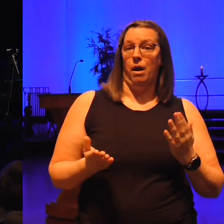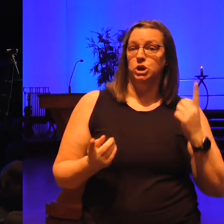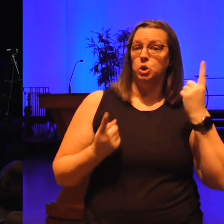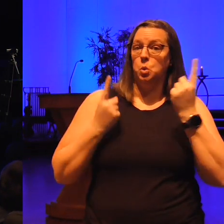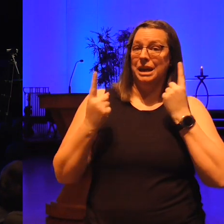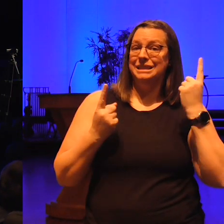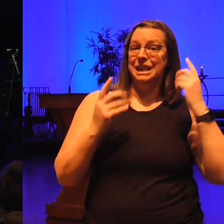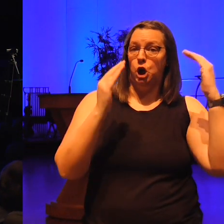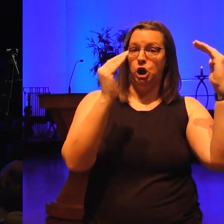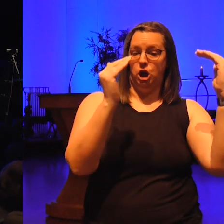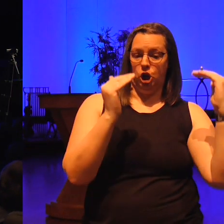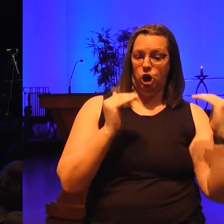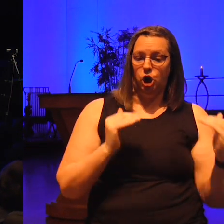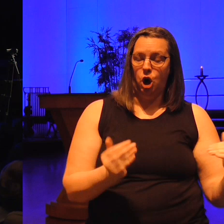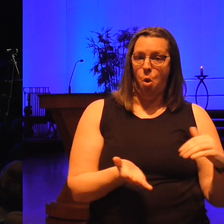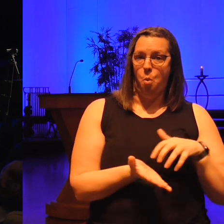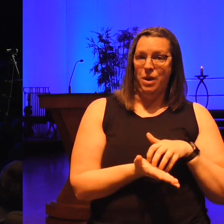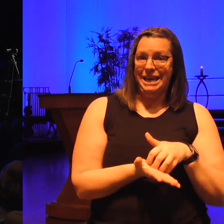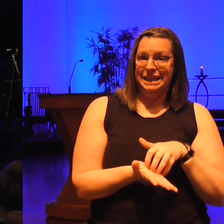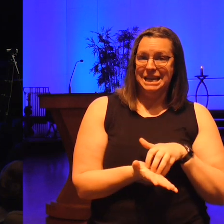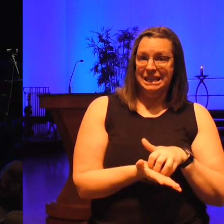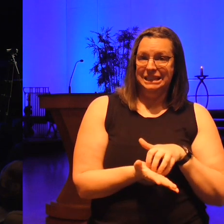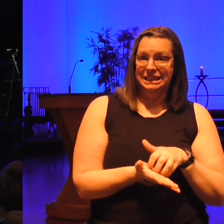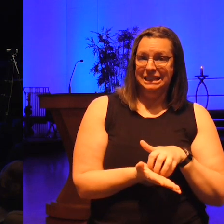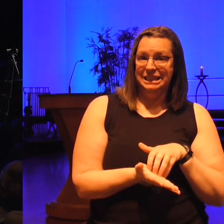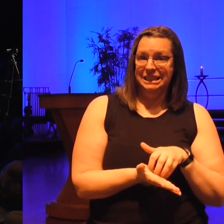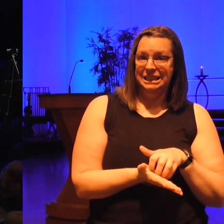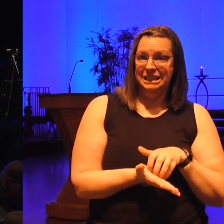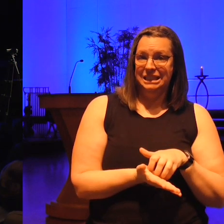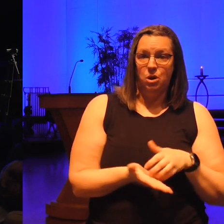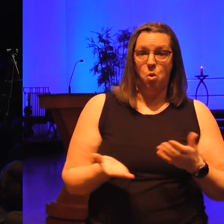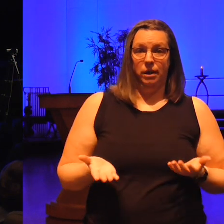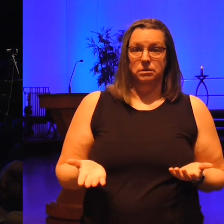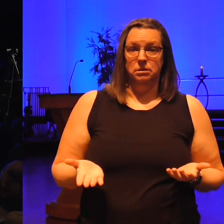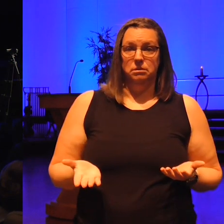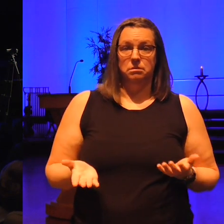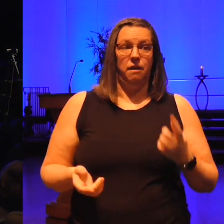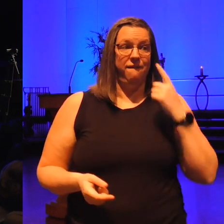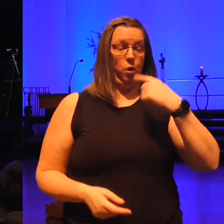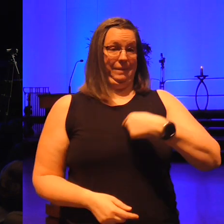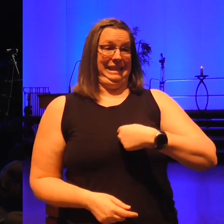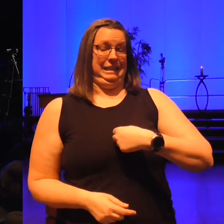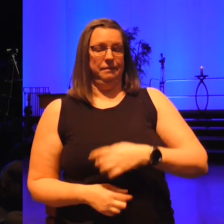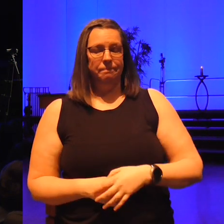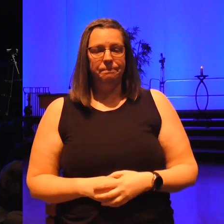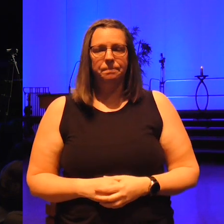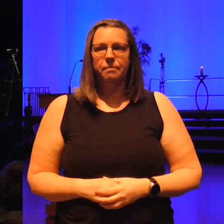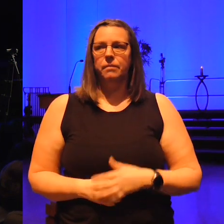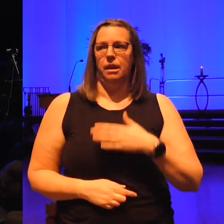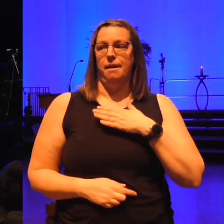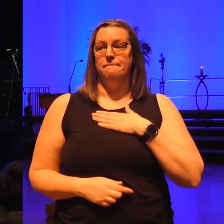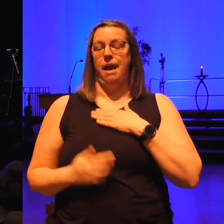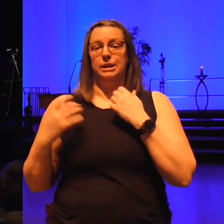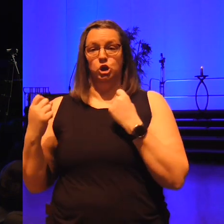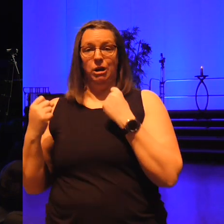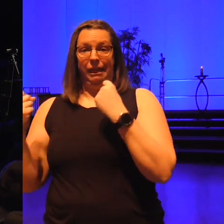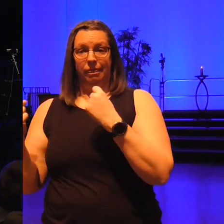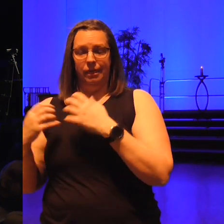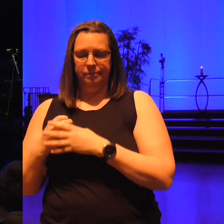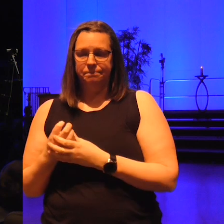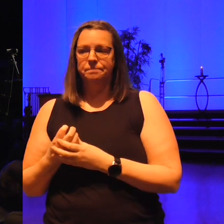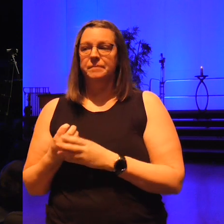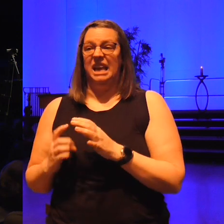weakness for me my greatest strength especially in Ministry has always been